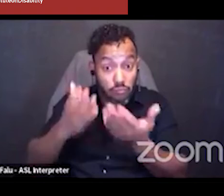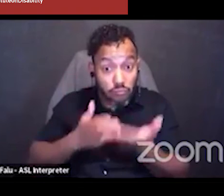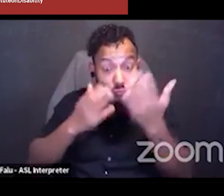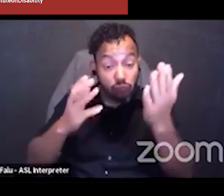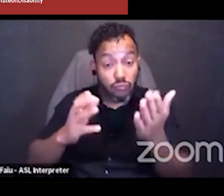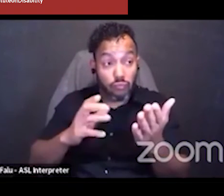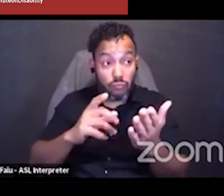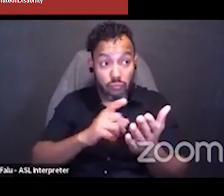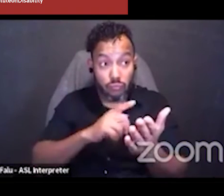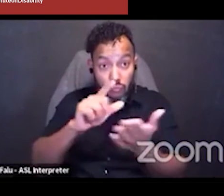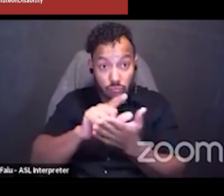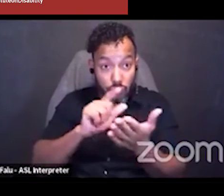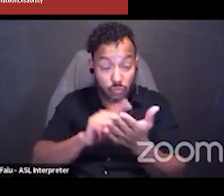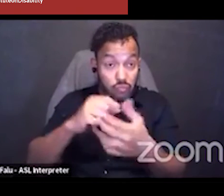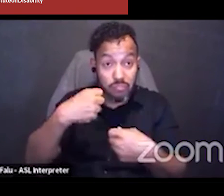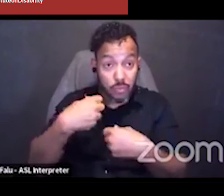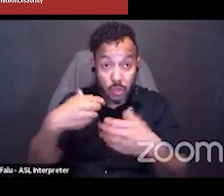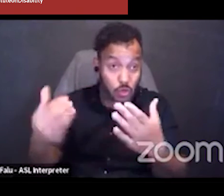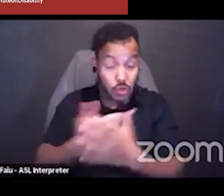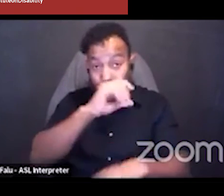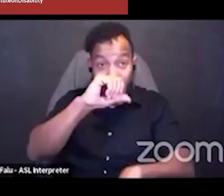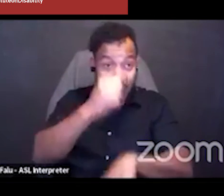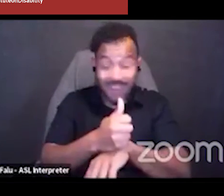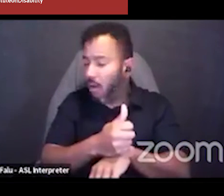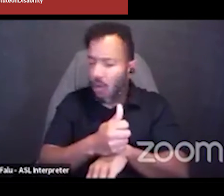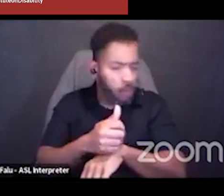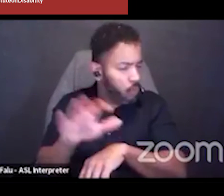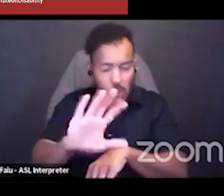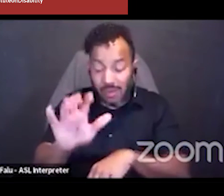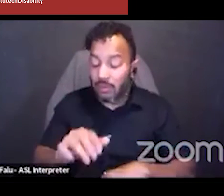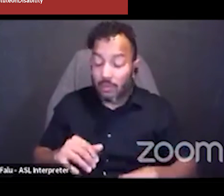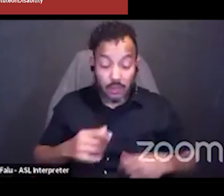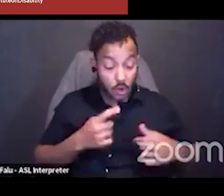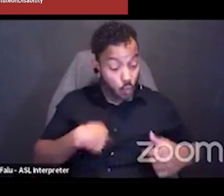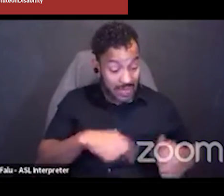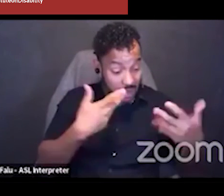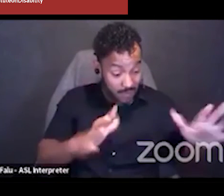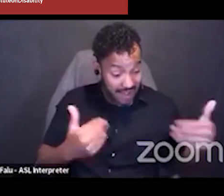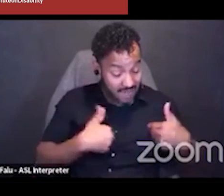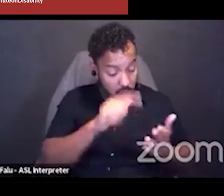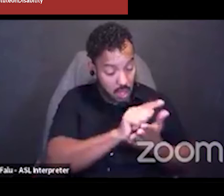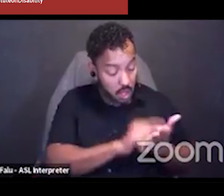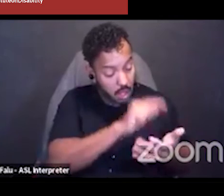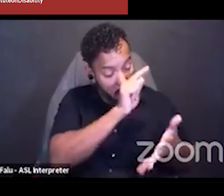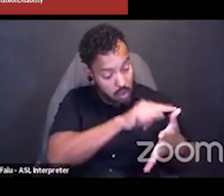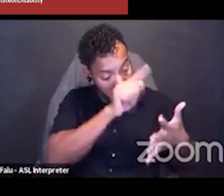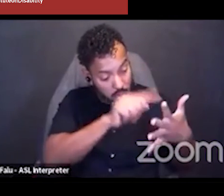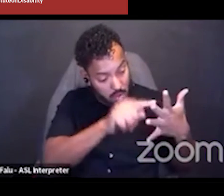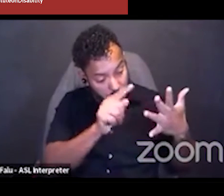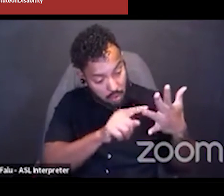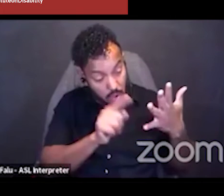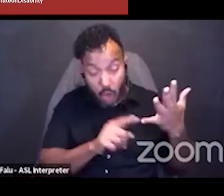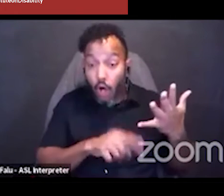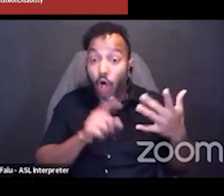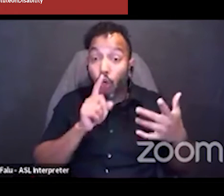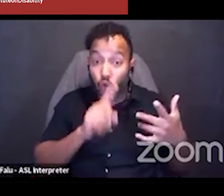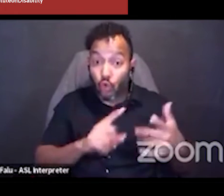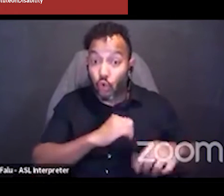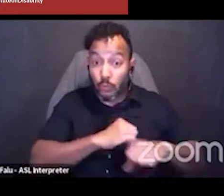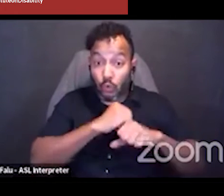REAADI is about making the laws we have, the laws that are supposed to be protecting the